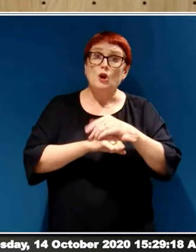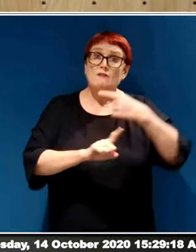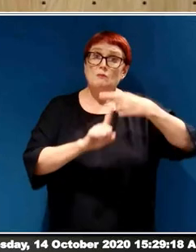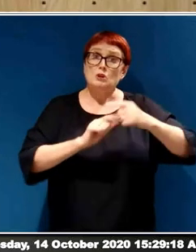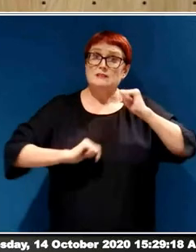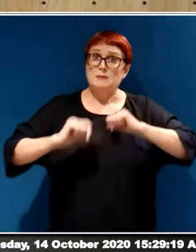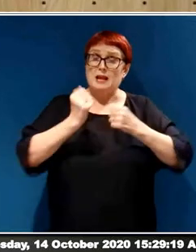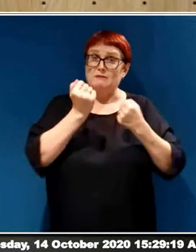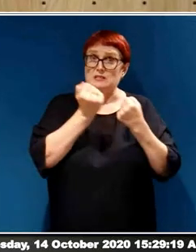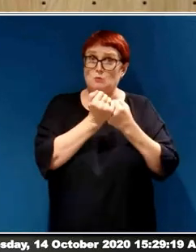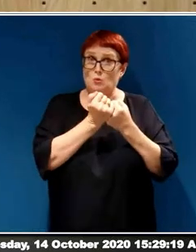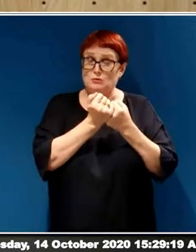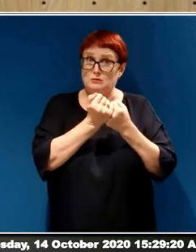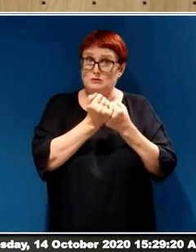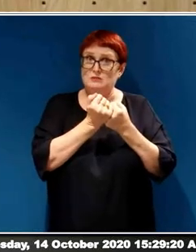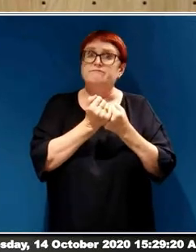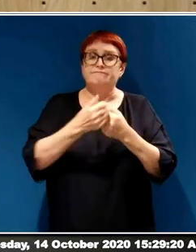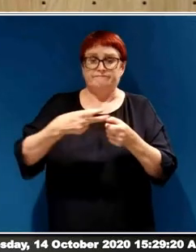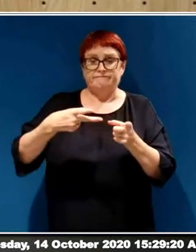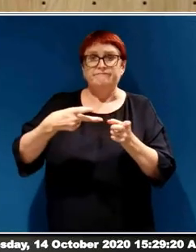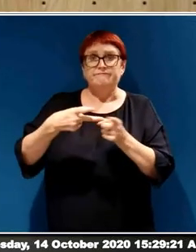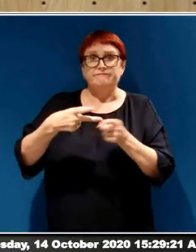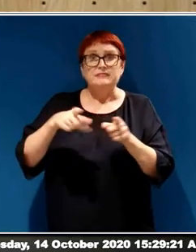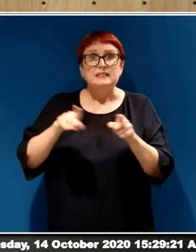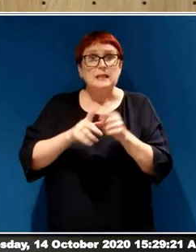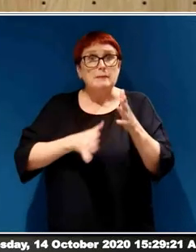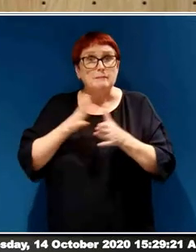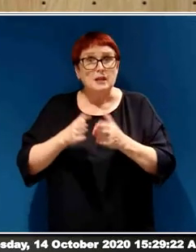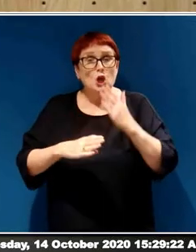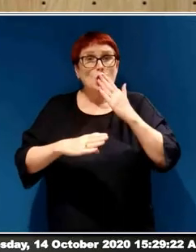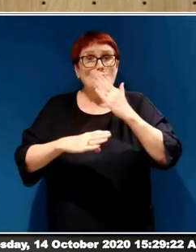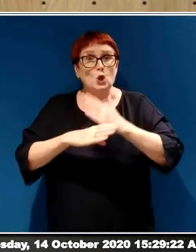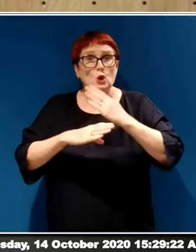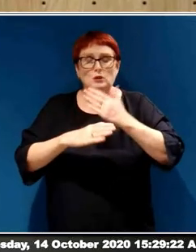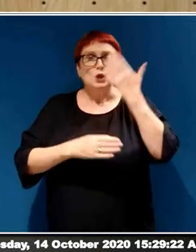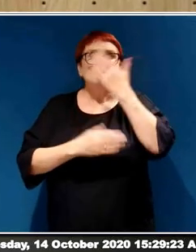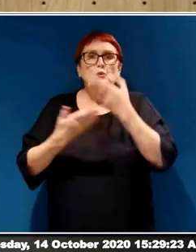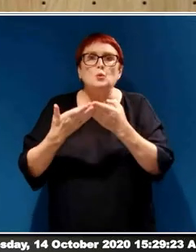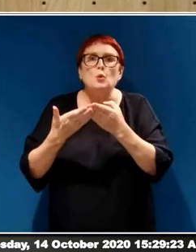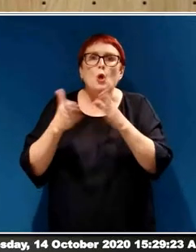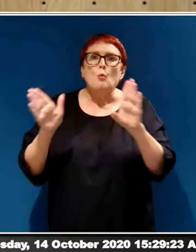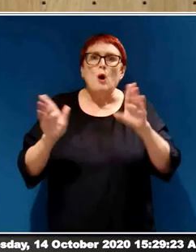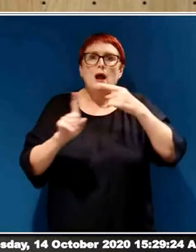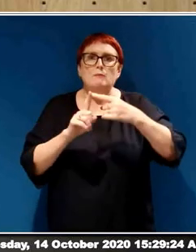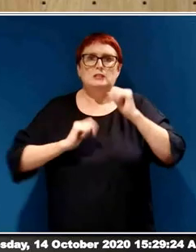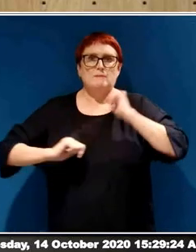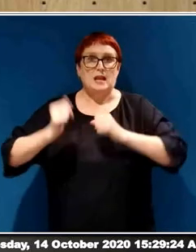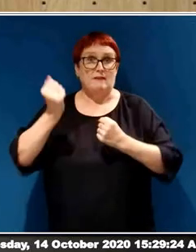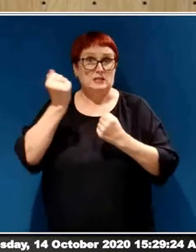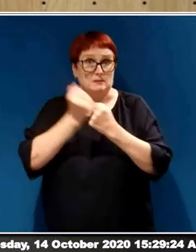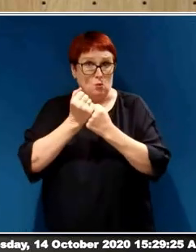about school-wide positive behaviour support, and I'm talking about Positive Behaviour For Learning.